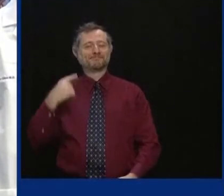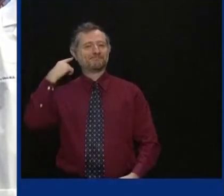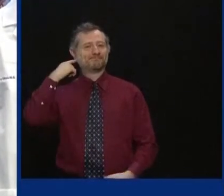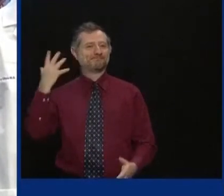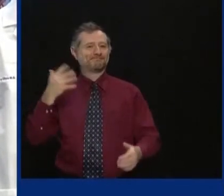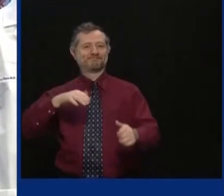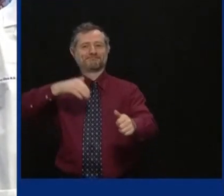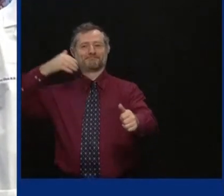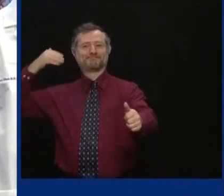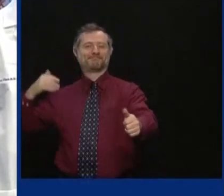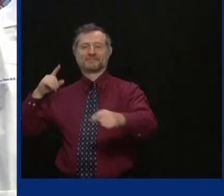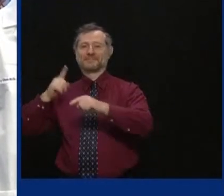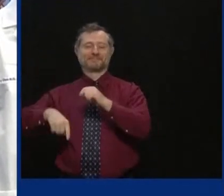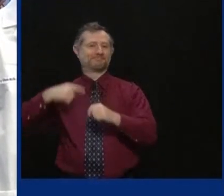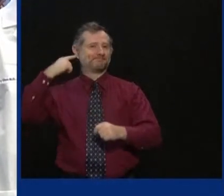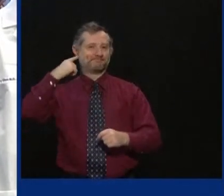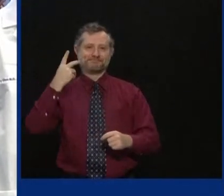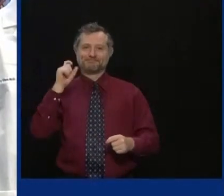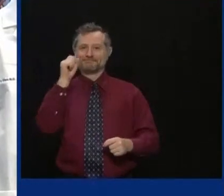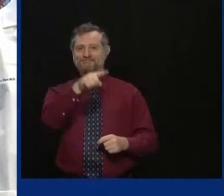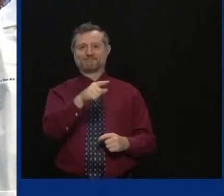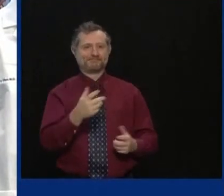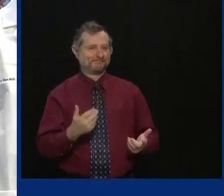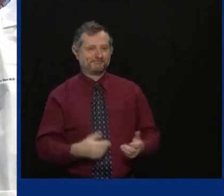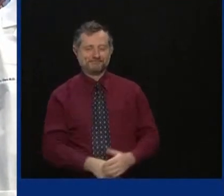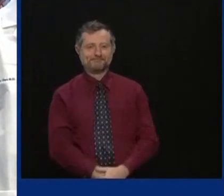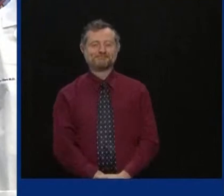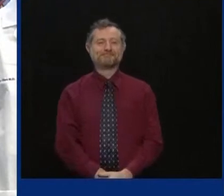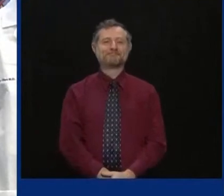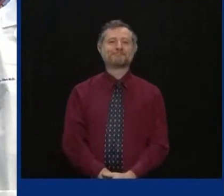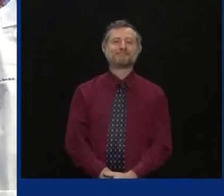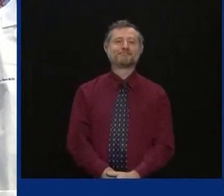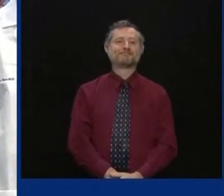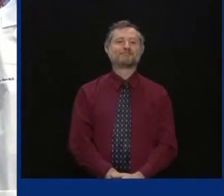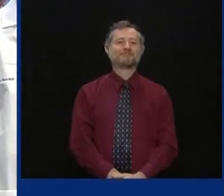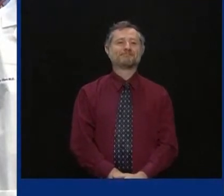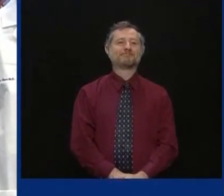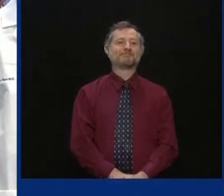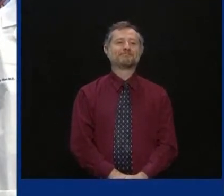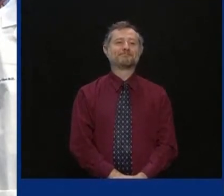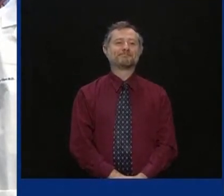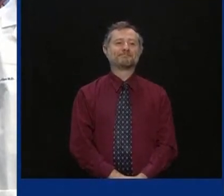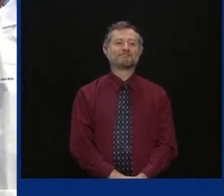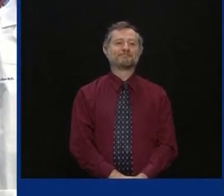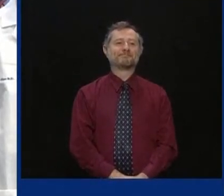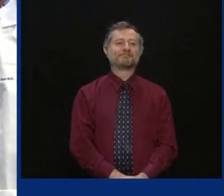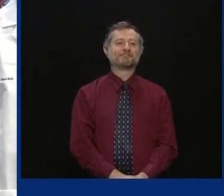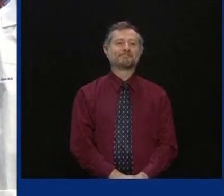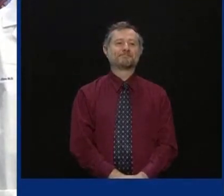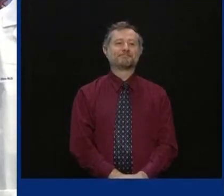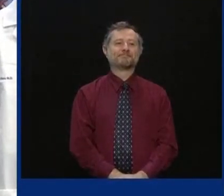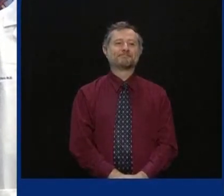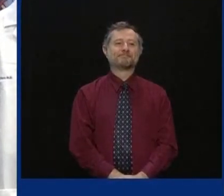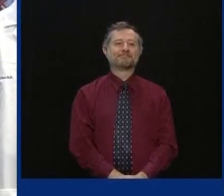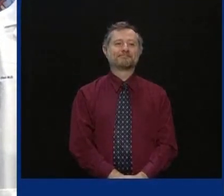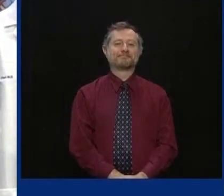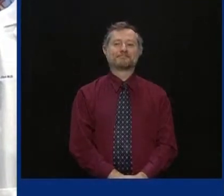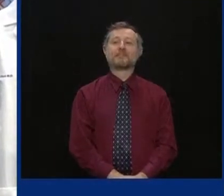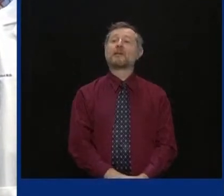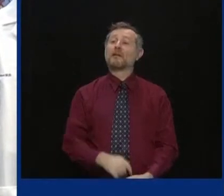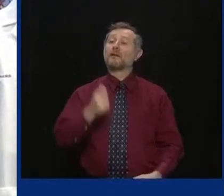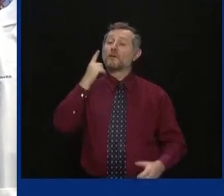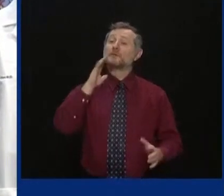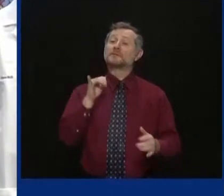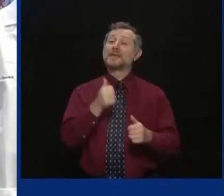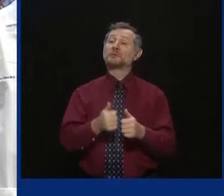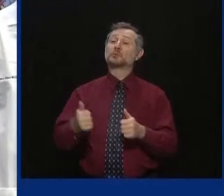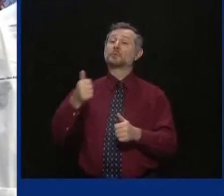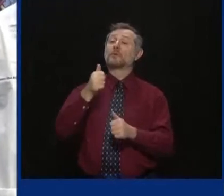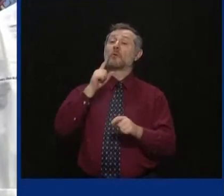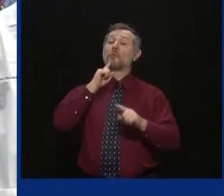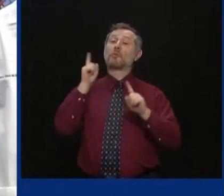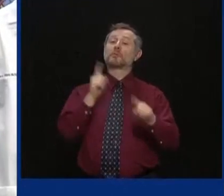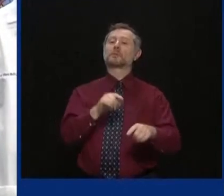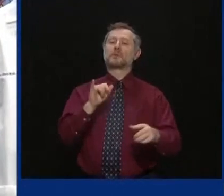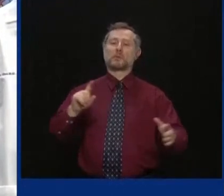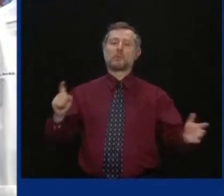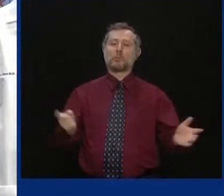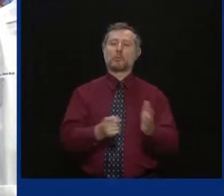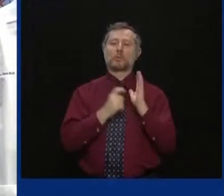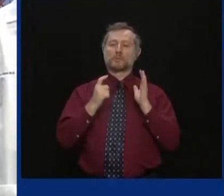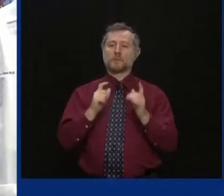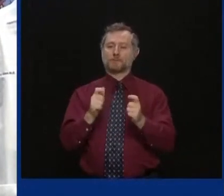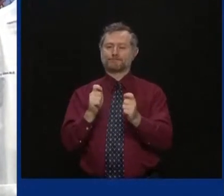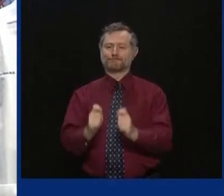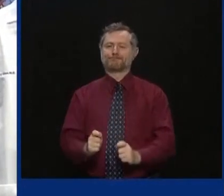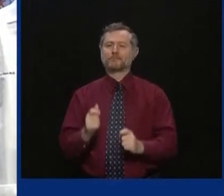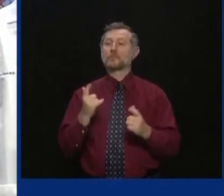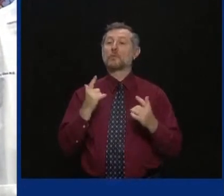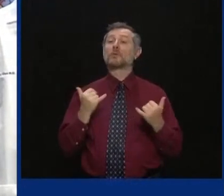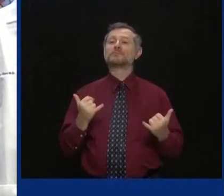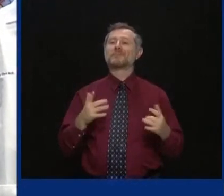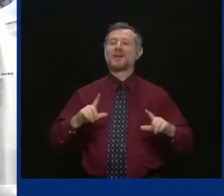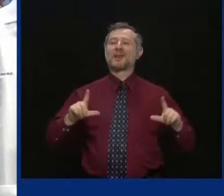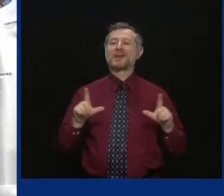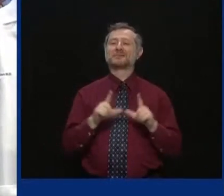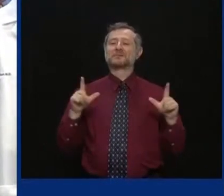I'LL TAKE ALL THE REST.